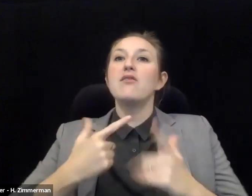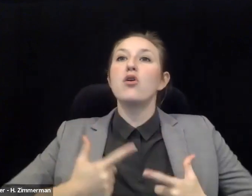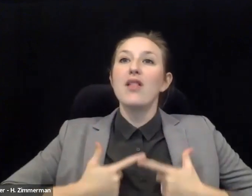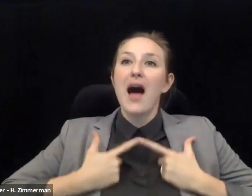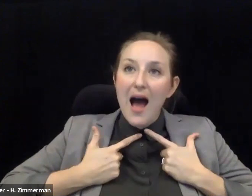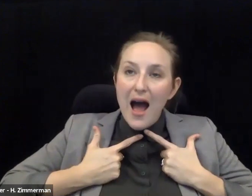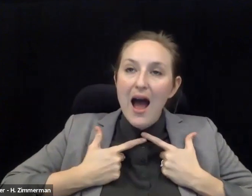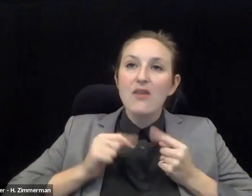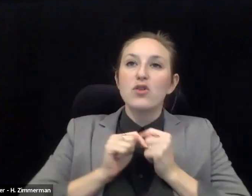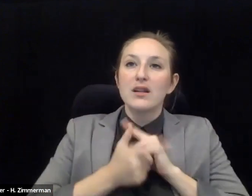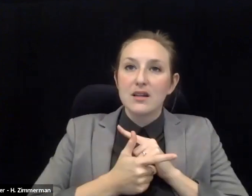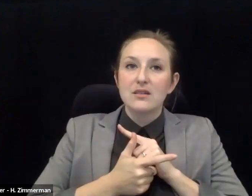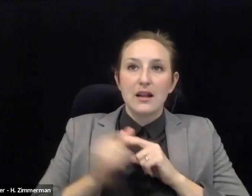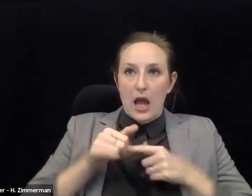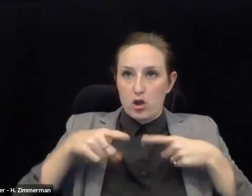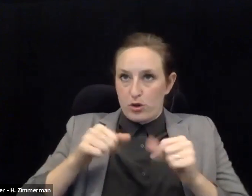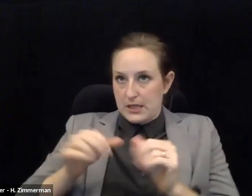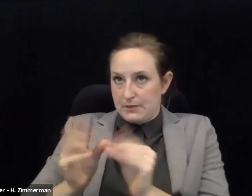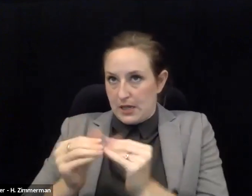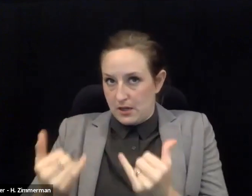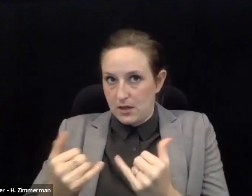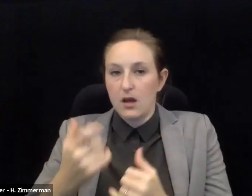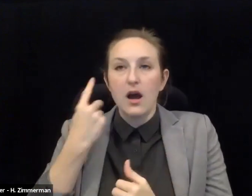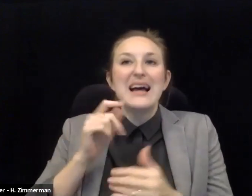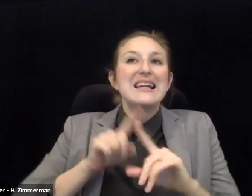this. During this meeting and it is different than automated caption that